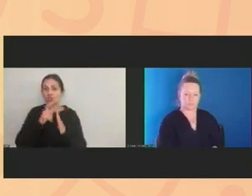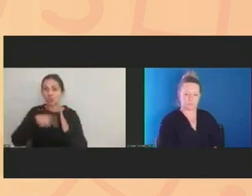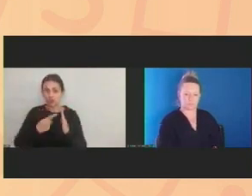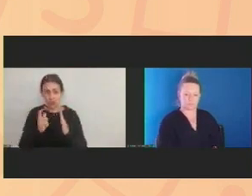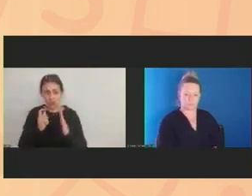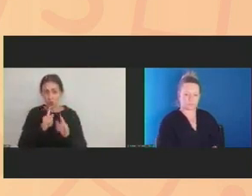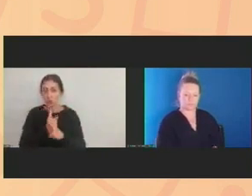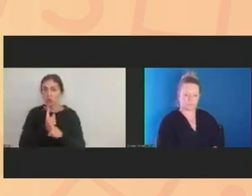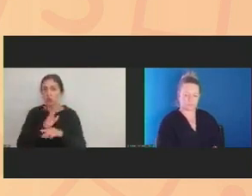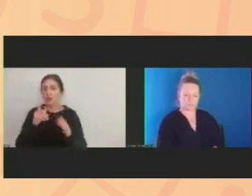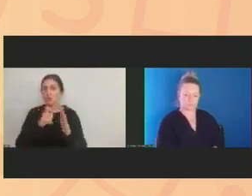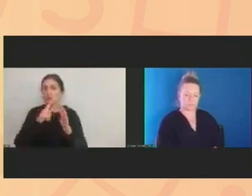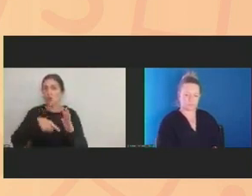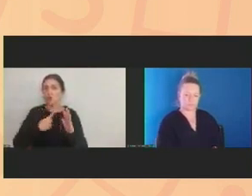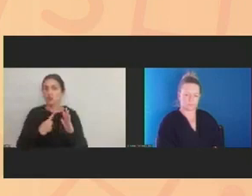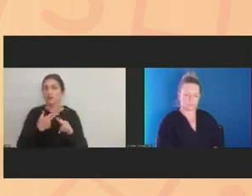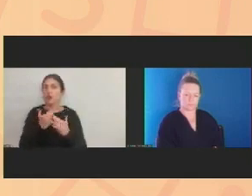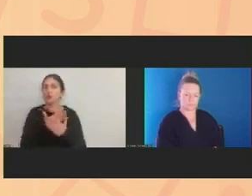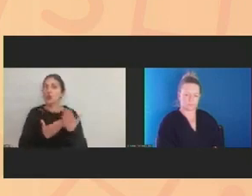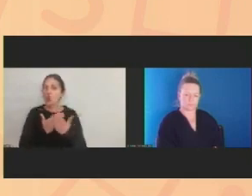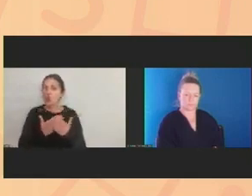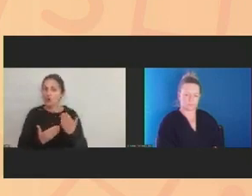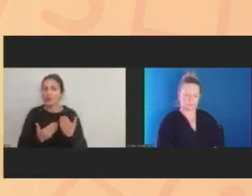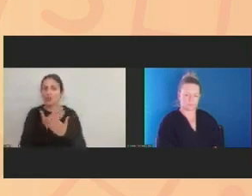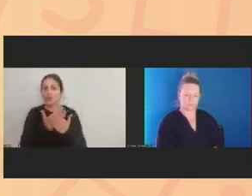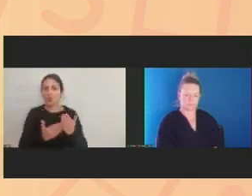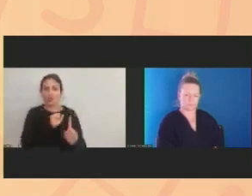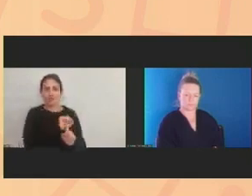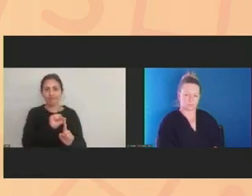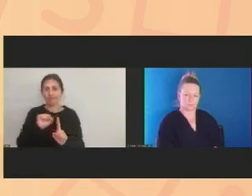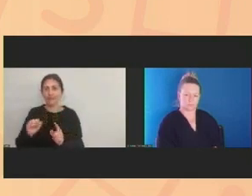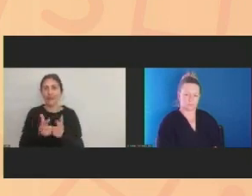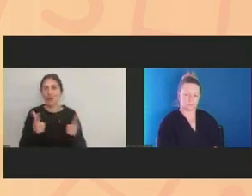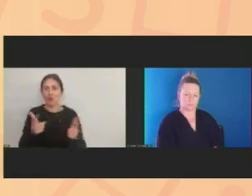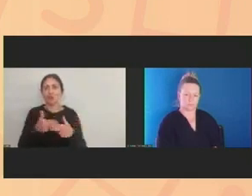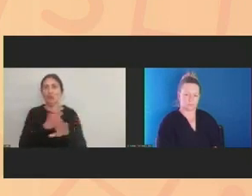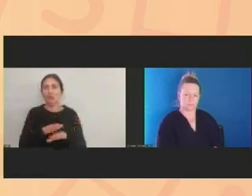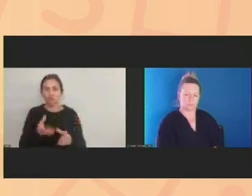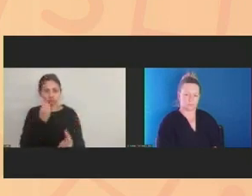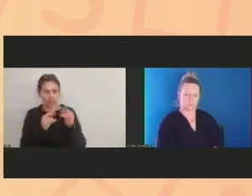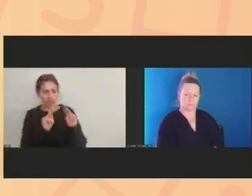where we have stories that are in local languages for our children that.